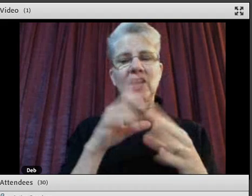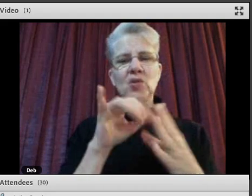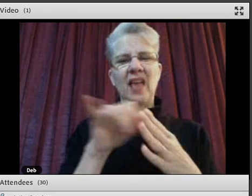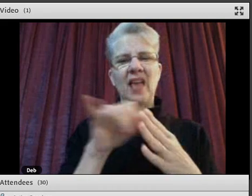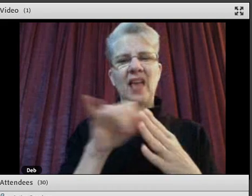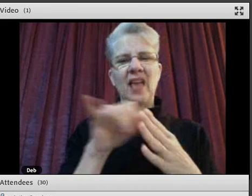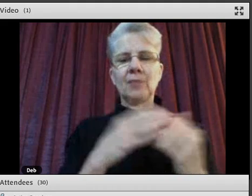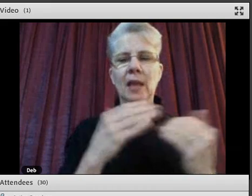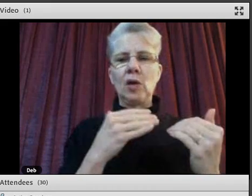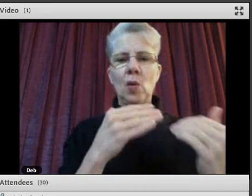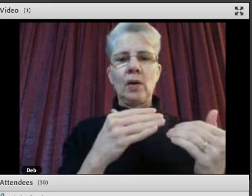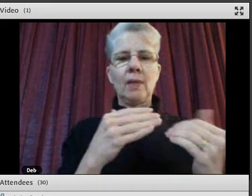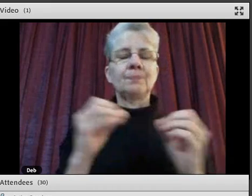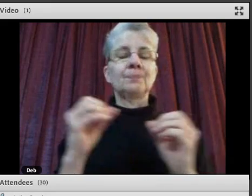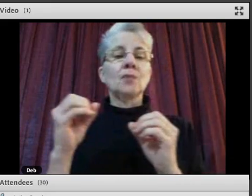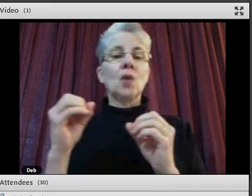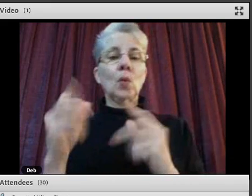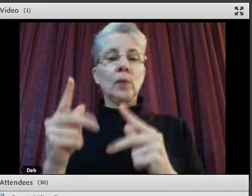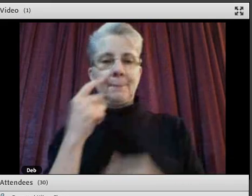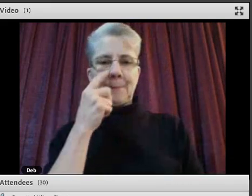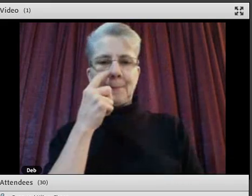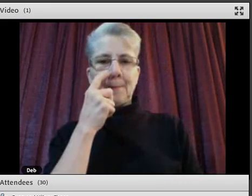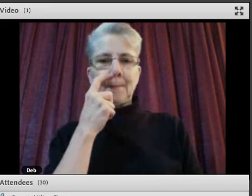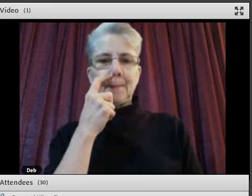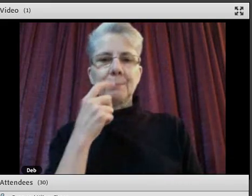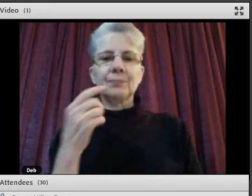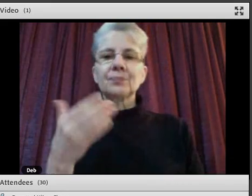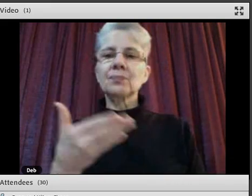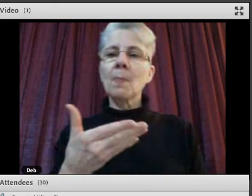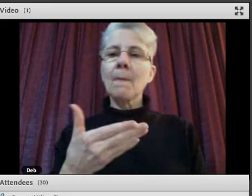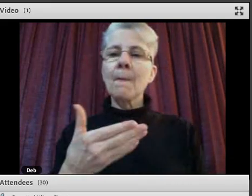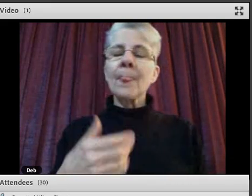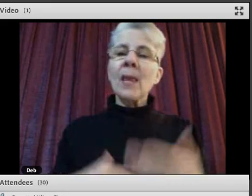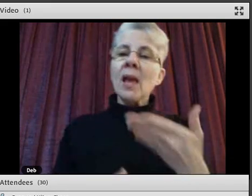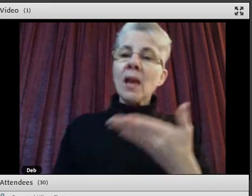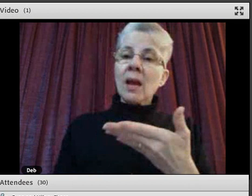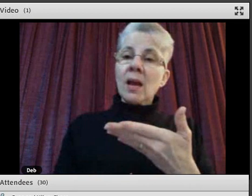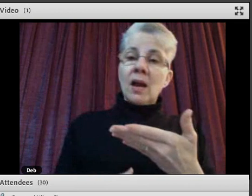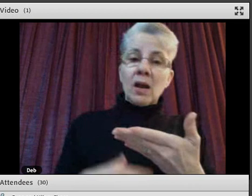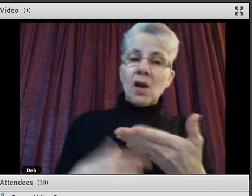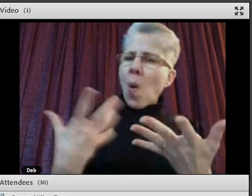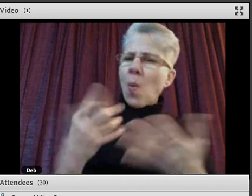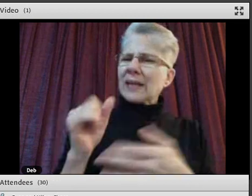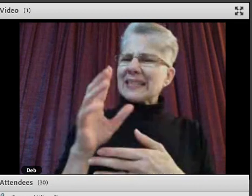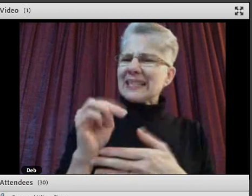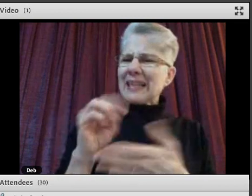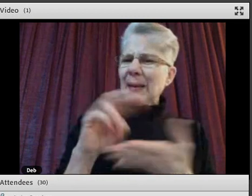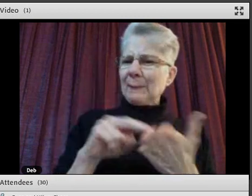Hilary: Okay. So, what exactly is S.T.E.A.M.? I mean, the obvious answer is Science,